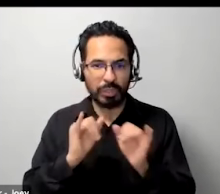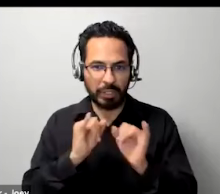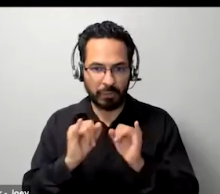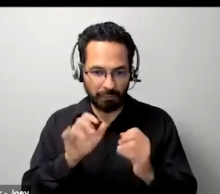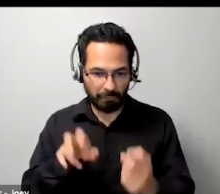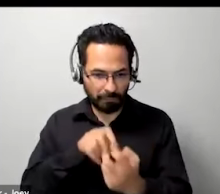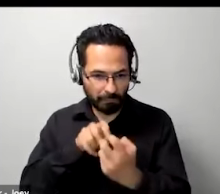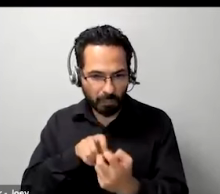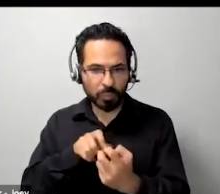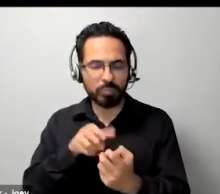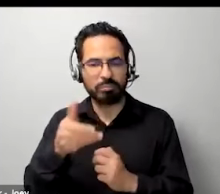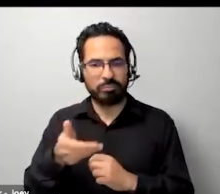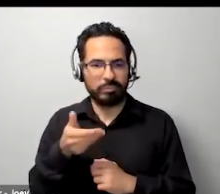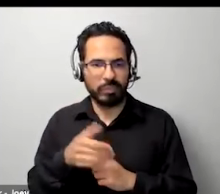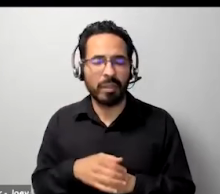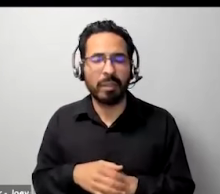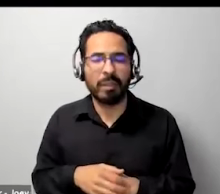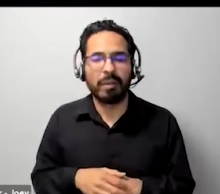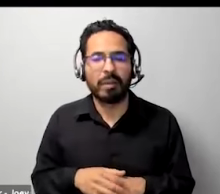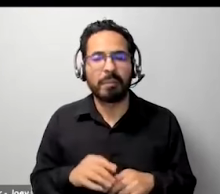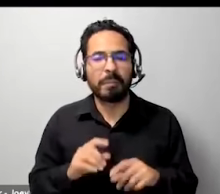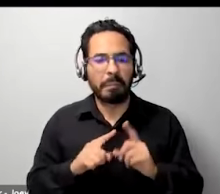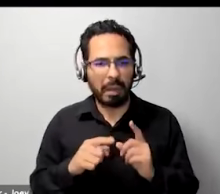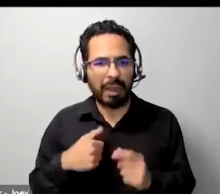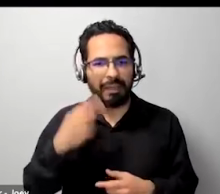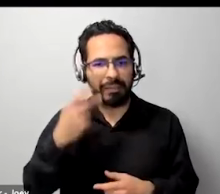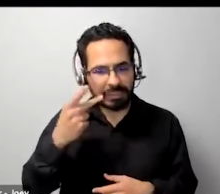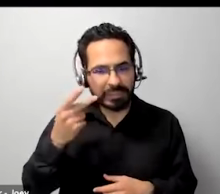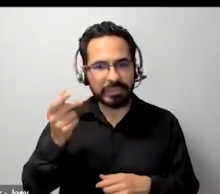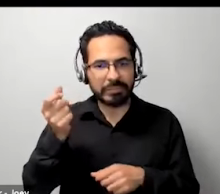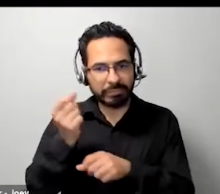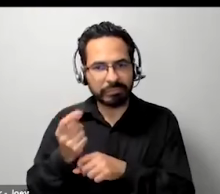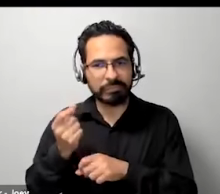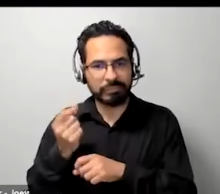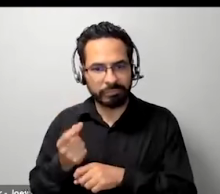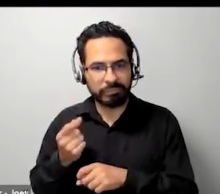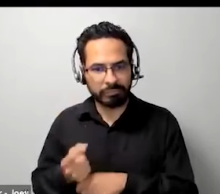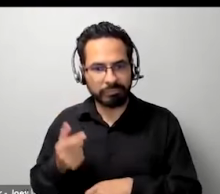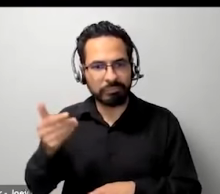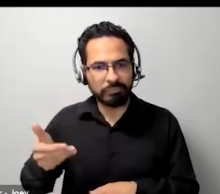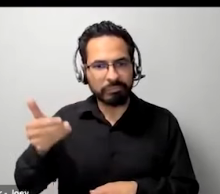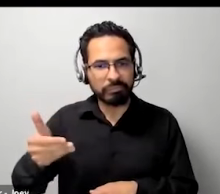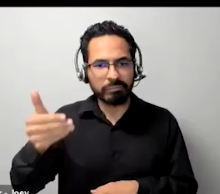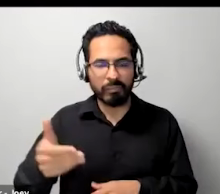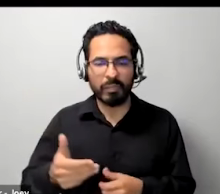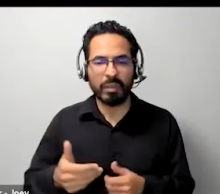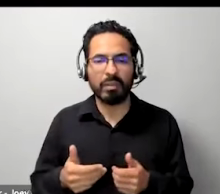But what I have seen happen year over year is, most times interns come in